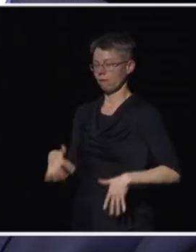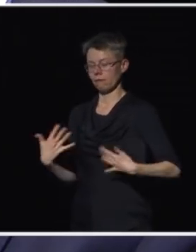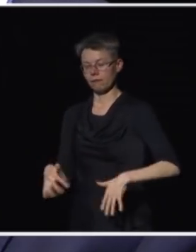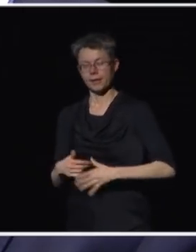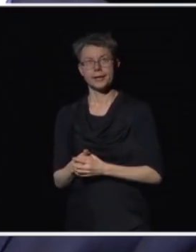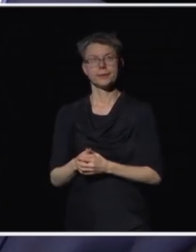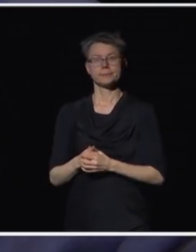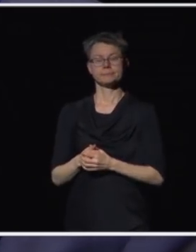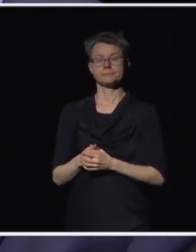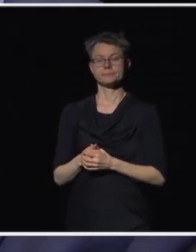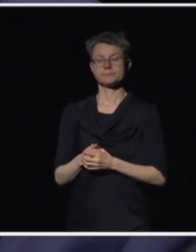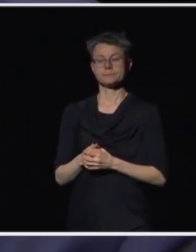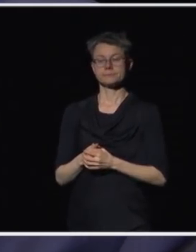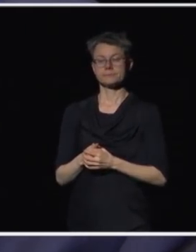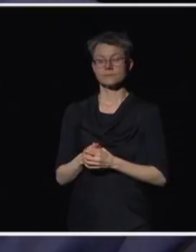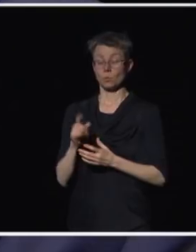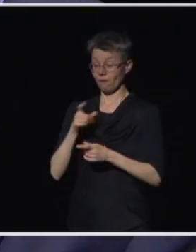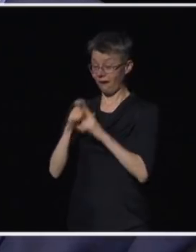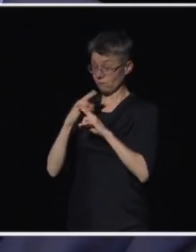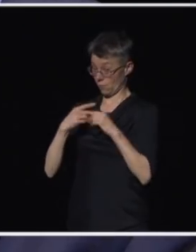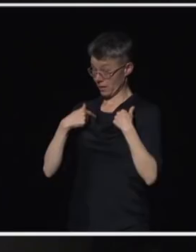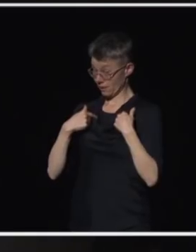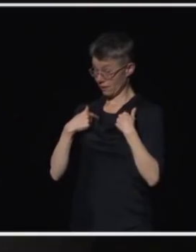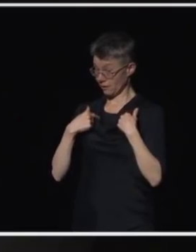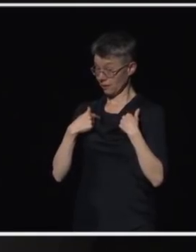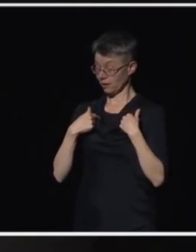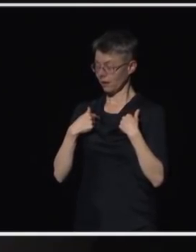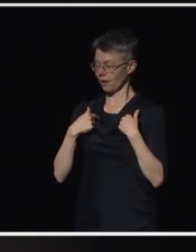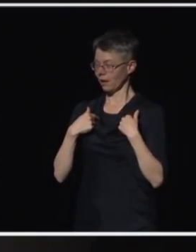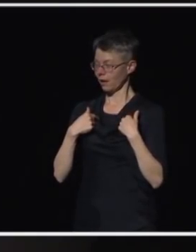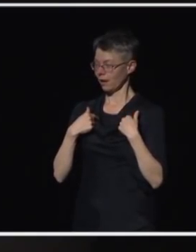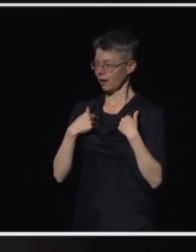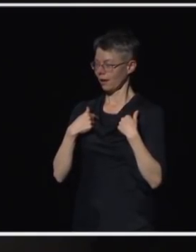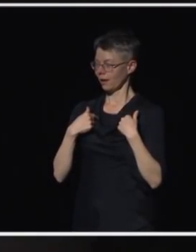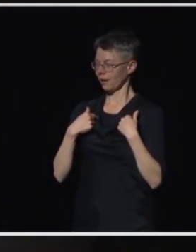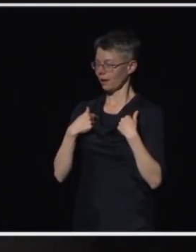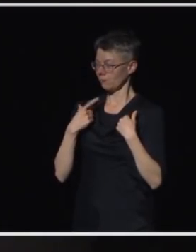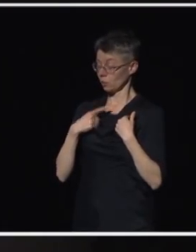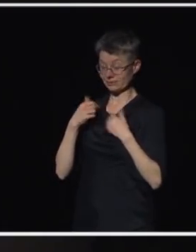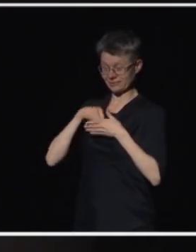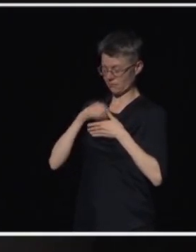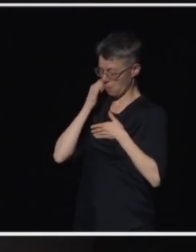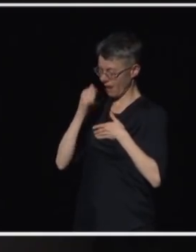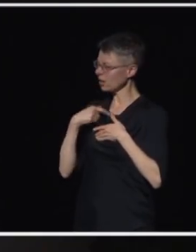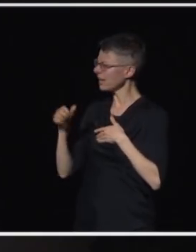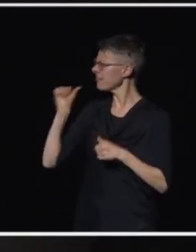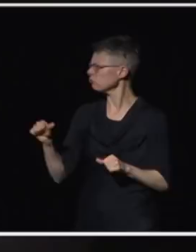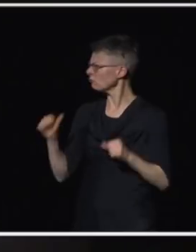and what I had to do, the difficult thing was to. Because there's a black part of you that's like, yeah, that's right! Show them!